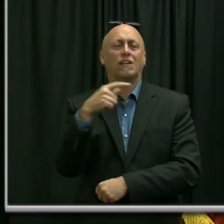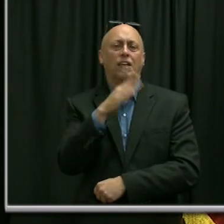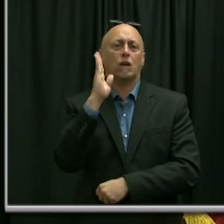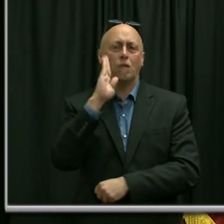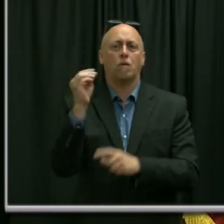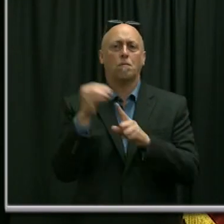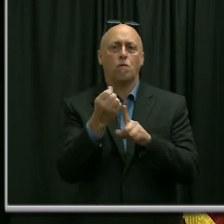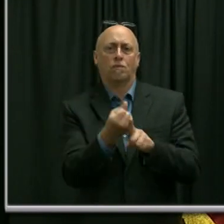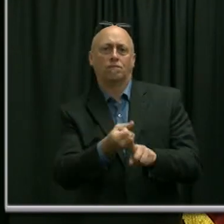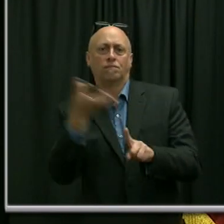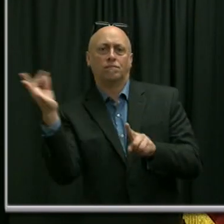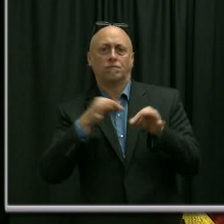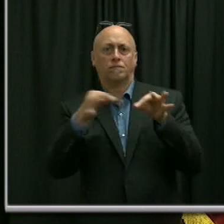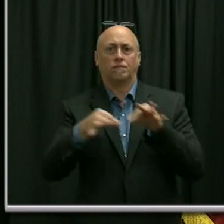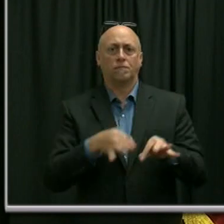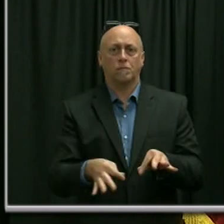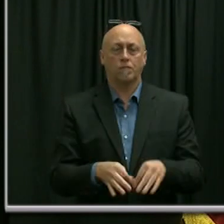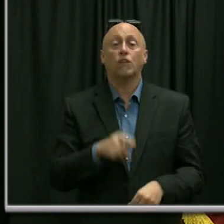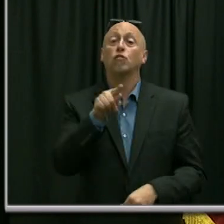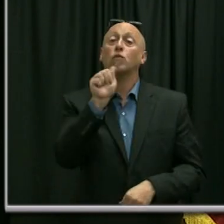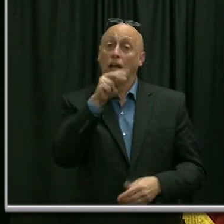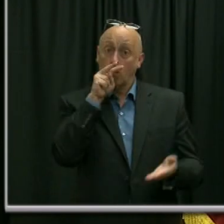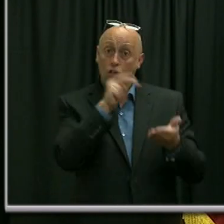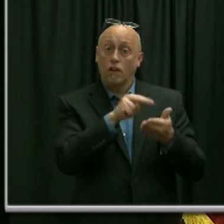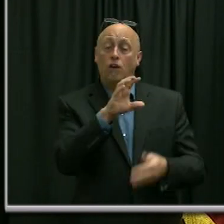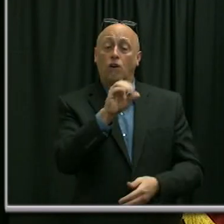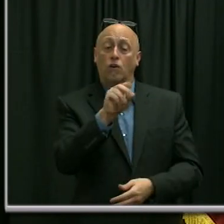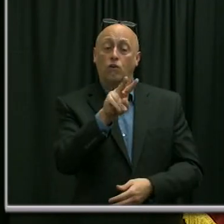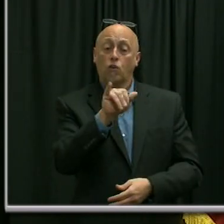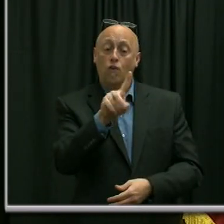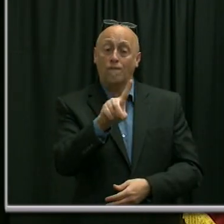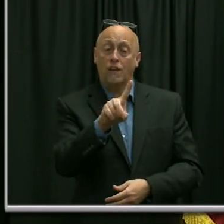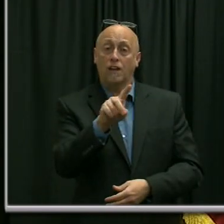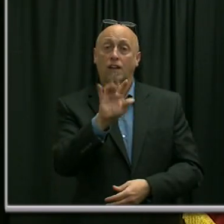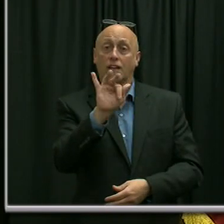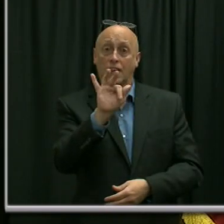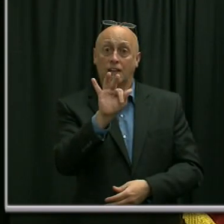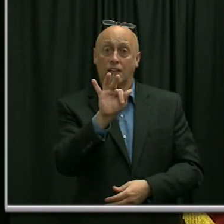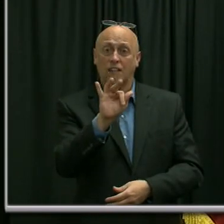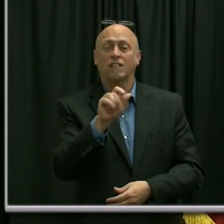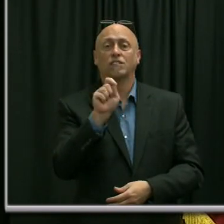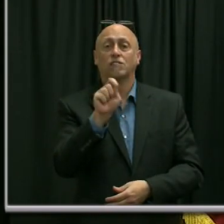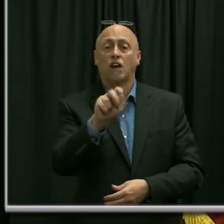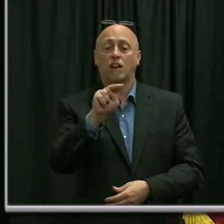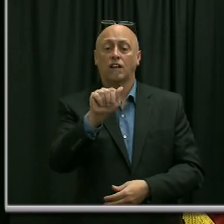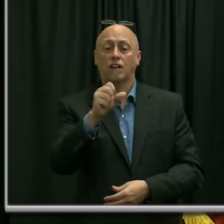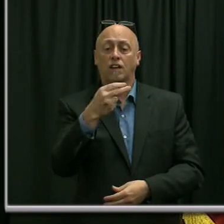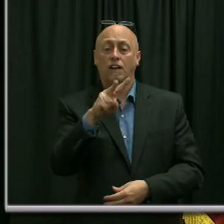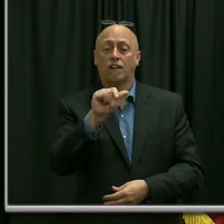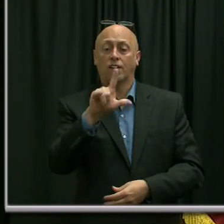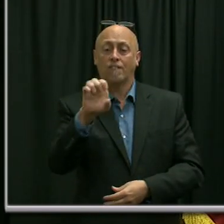IN MORE DETAIL SHORTLY. AND AS A REMINDER YOU CAN VISIT CODE NINETEEN DOT NATIONAL DOT GOV